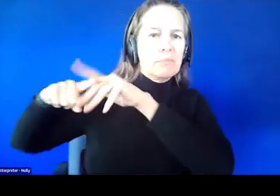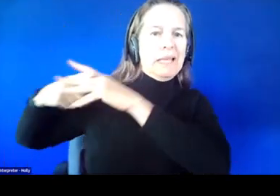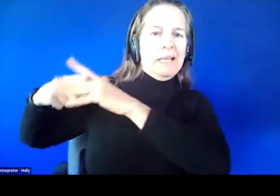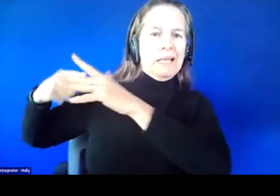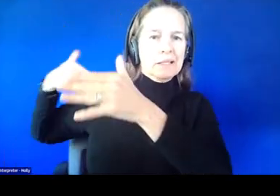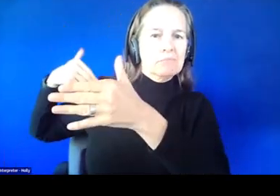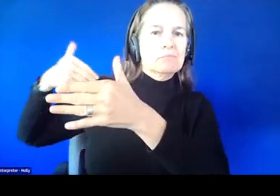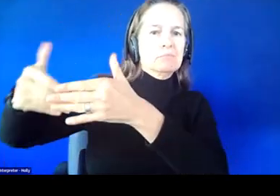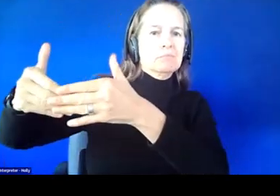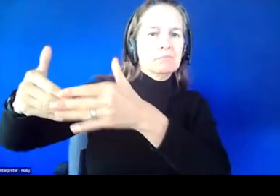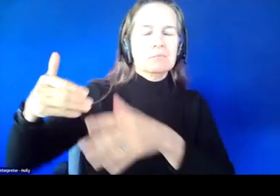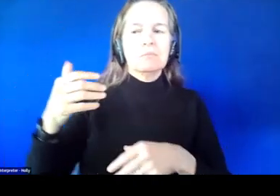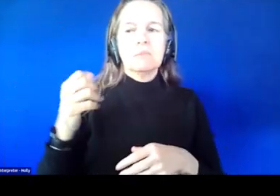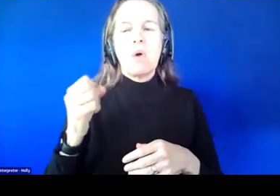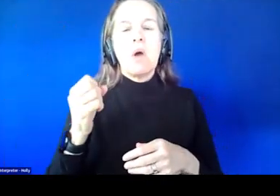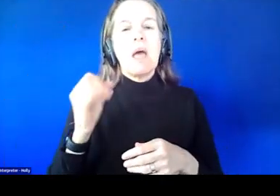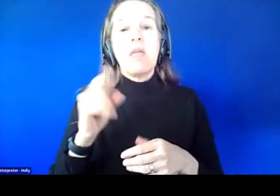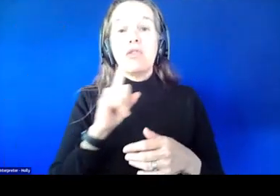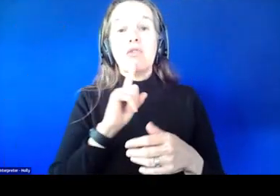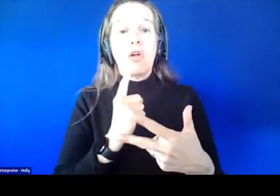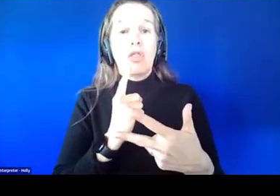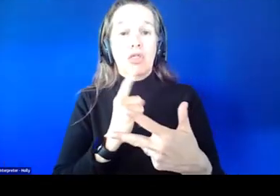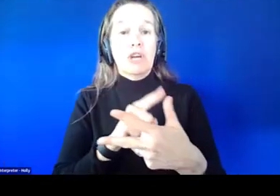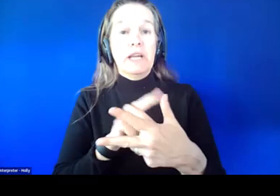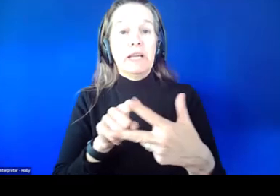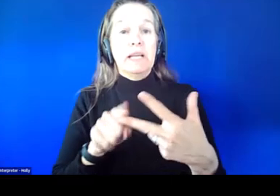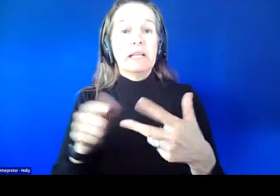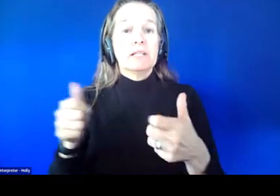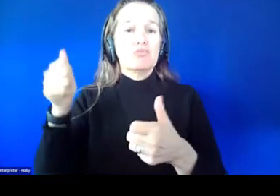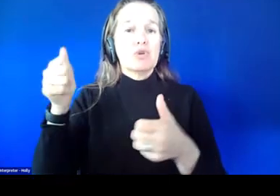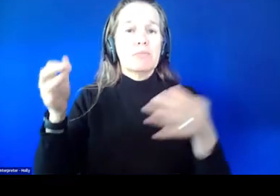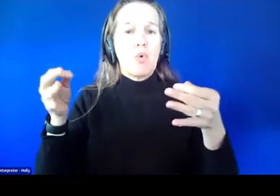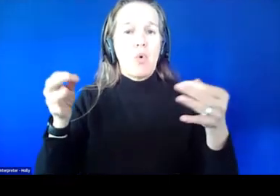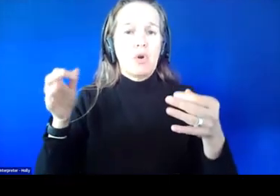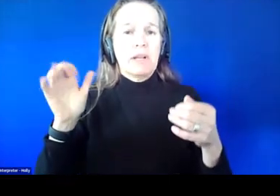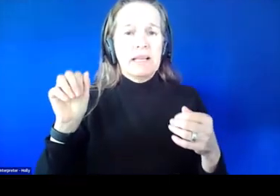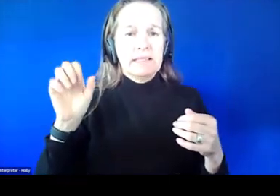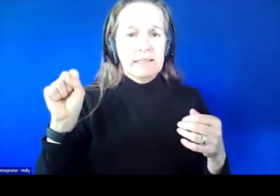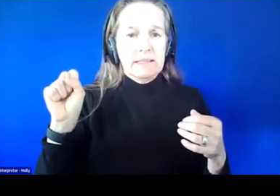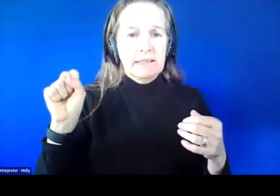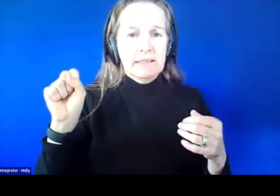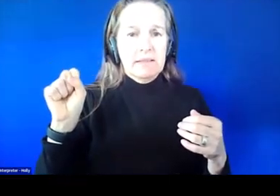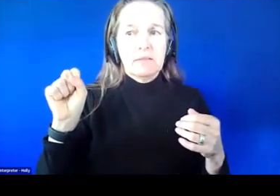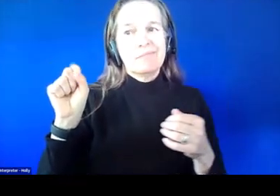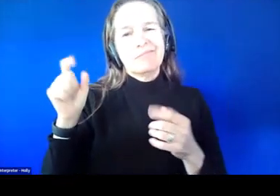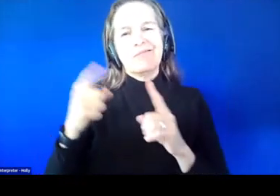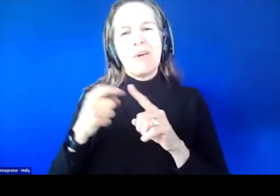you know, and there are three Supreme Court cases that came about in the early 19th century